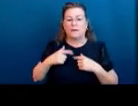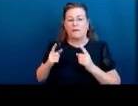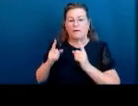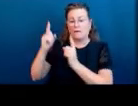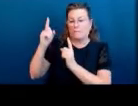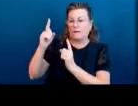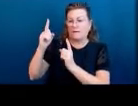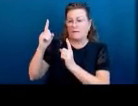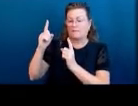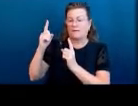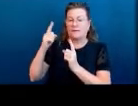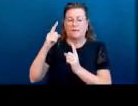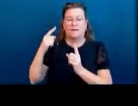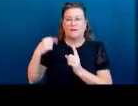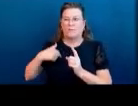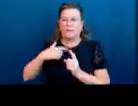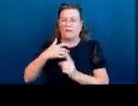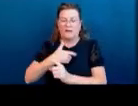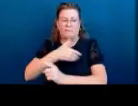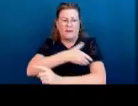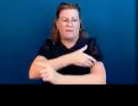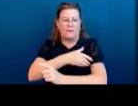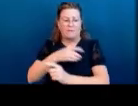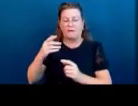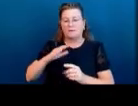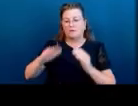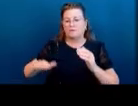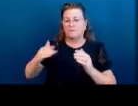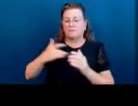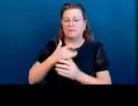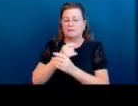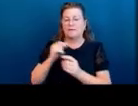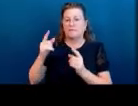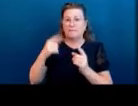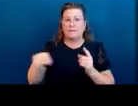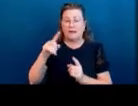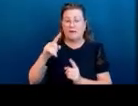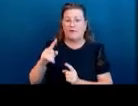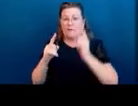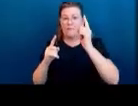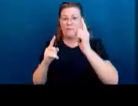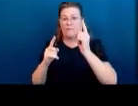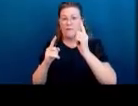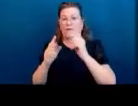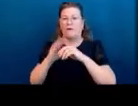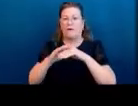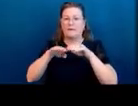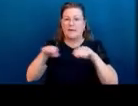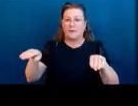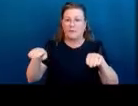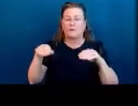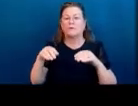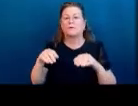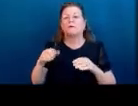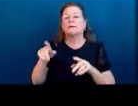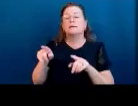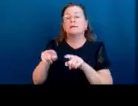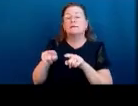children do feel safe when they're above you. Those same kids that they let on the counter will still sit in the